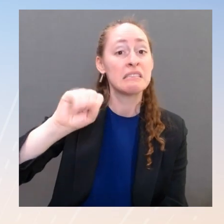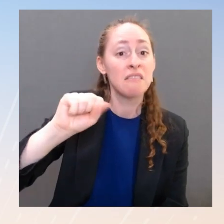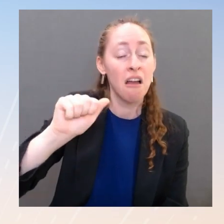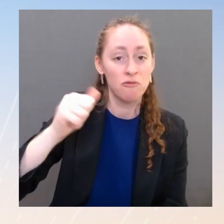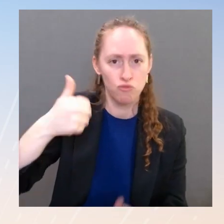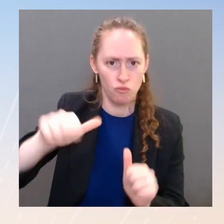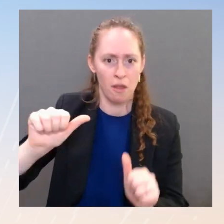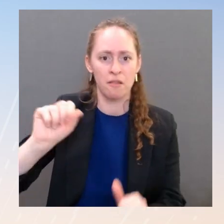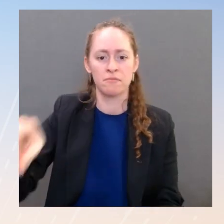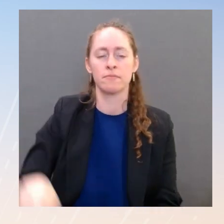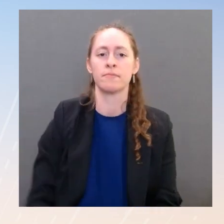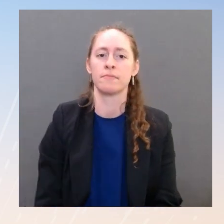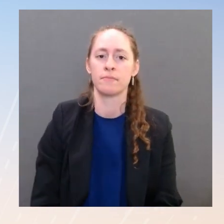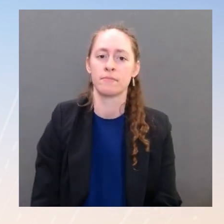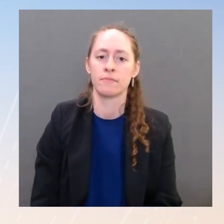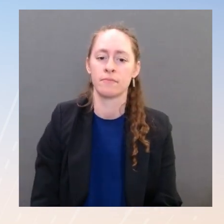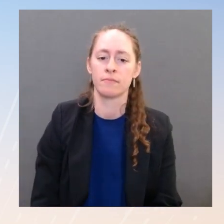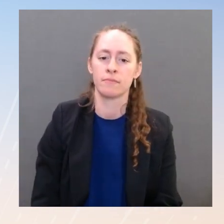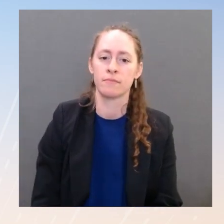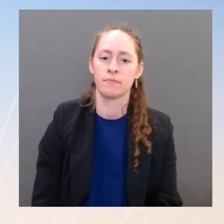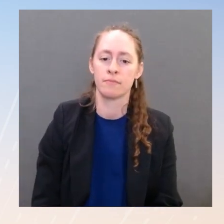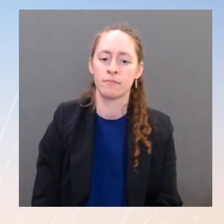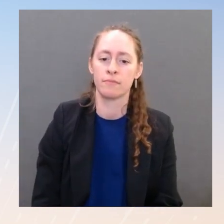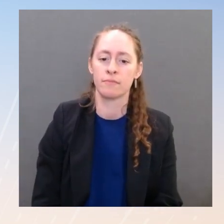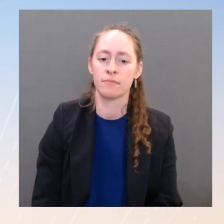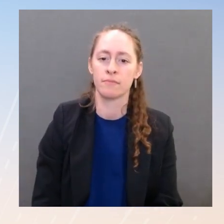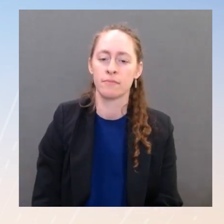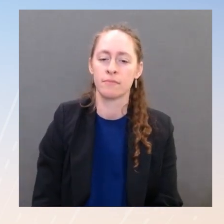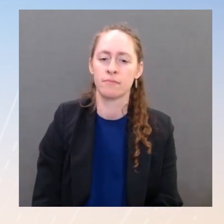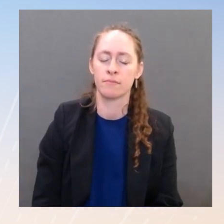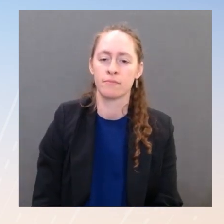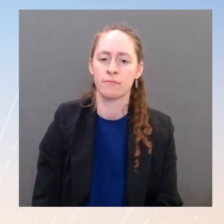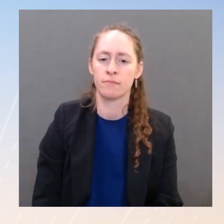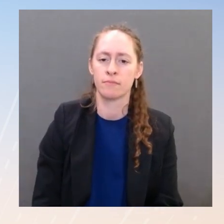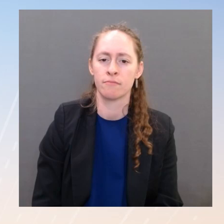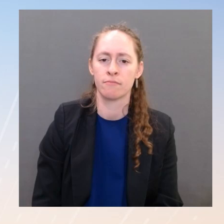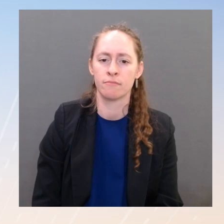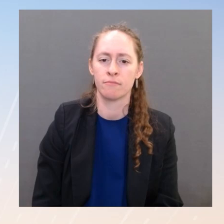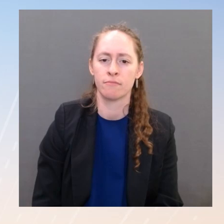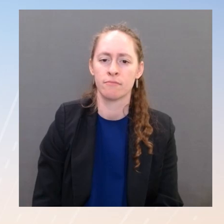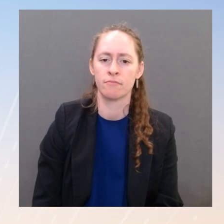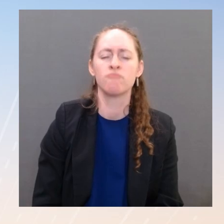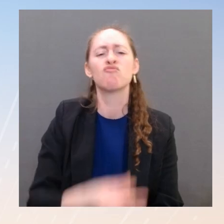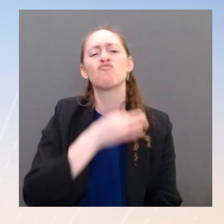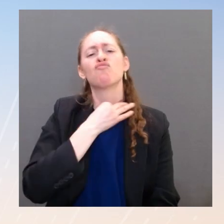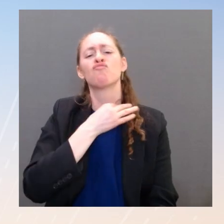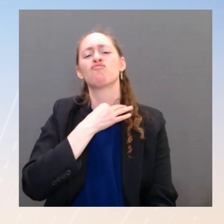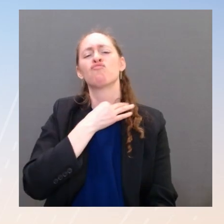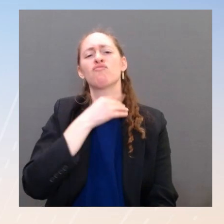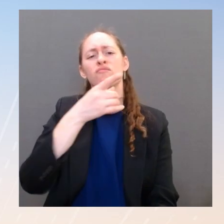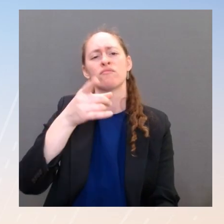The Press: Yeah, one more on student loan -- student debt forgiveness. Republicans have already been setting out to criticize